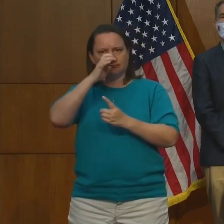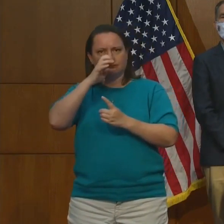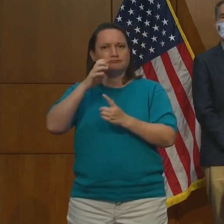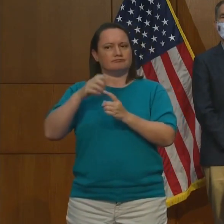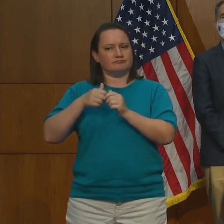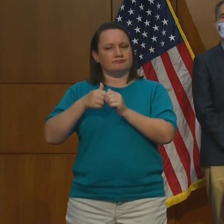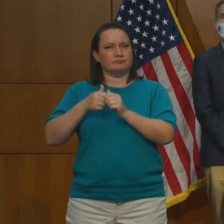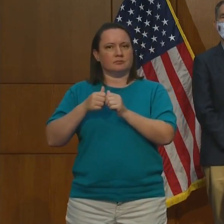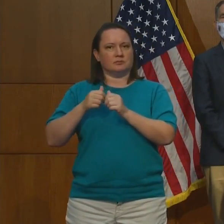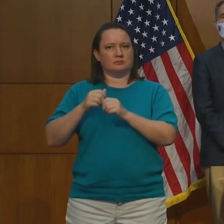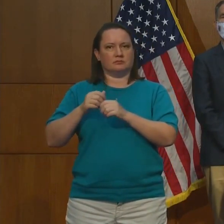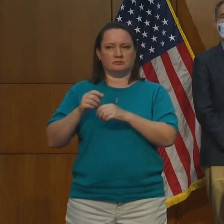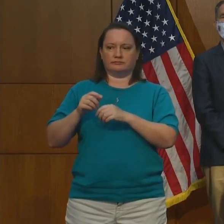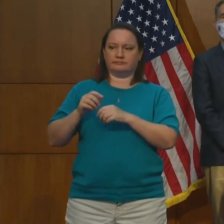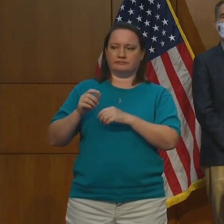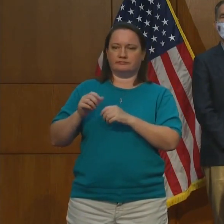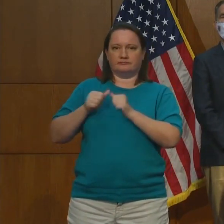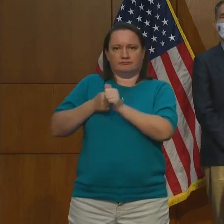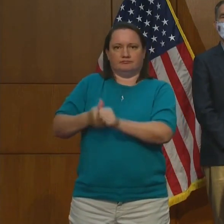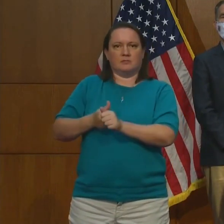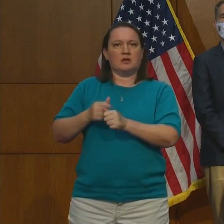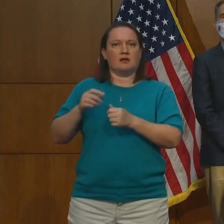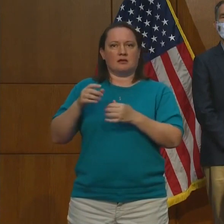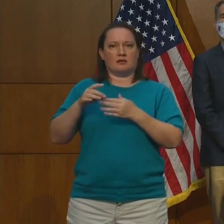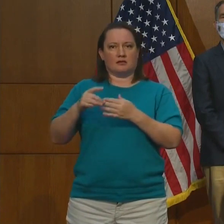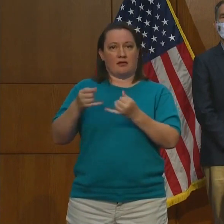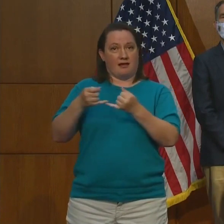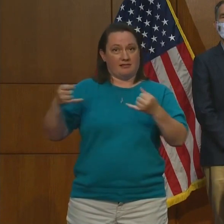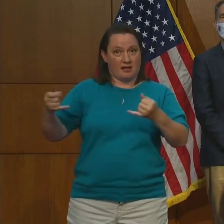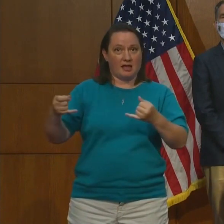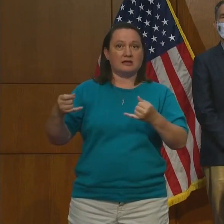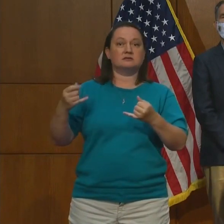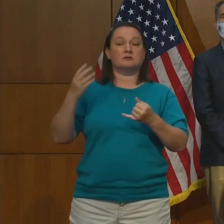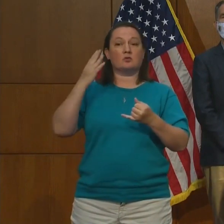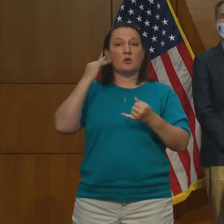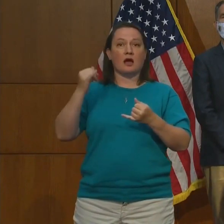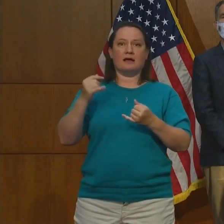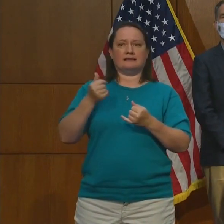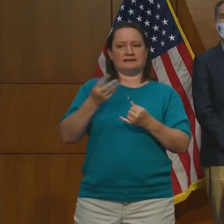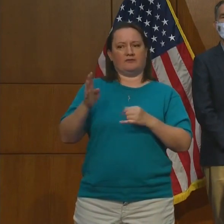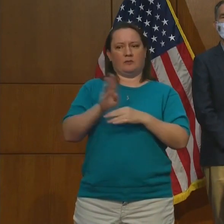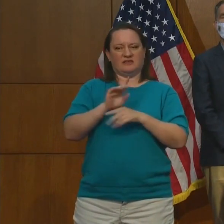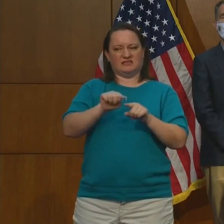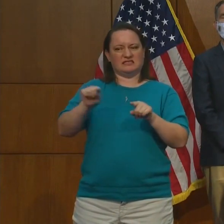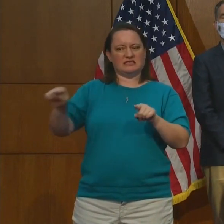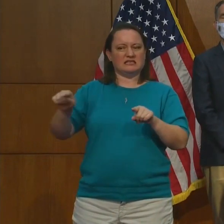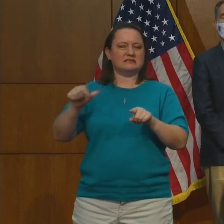HEALTH SIR. THROUGH OUR LOCAL HEALTH DEPARTMENTS ARE STRICTLY ENFORCING THE GUIDELINES AROUND